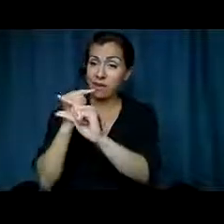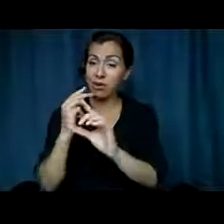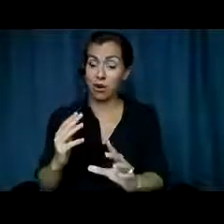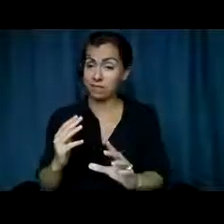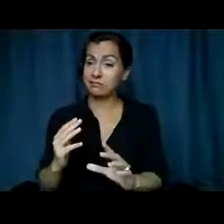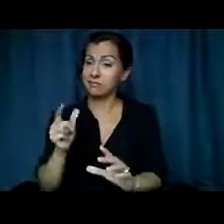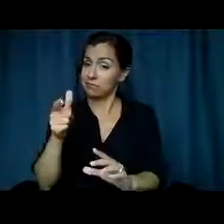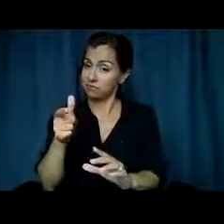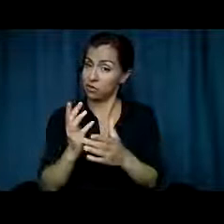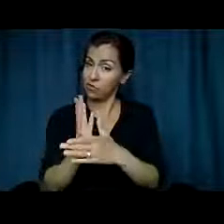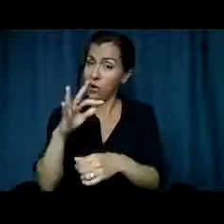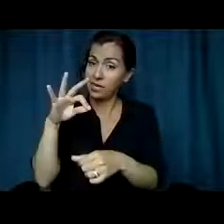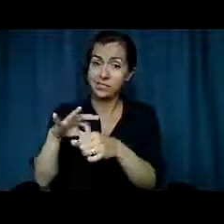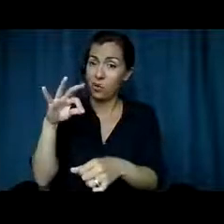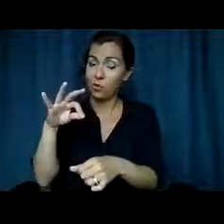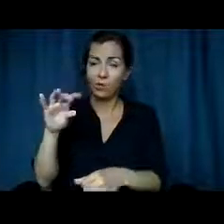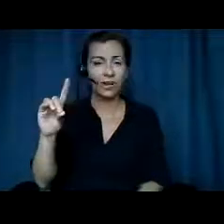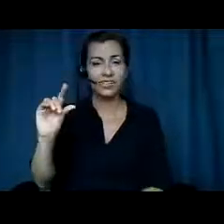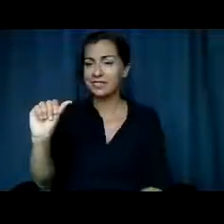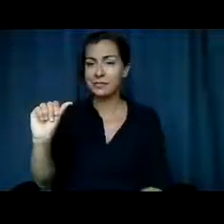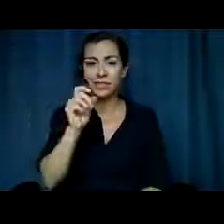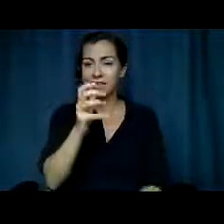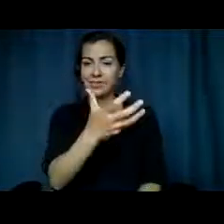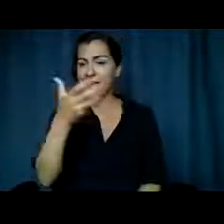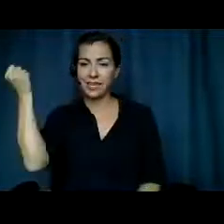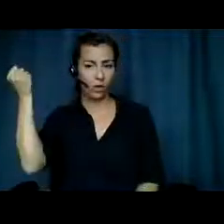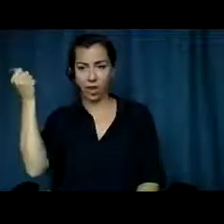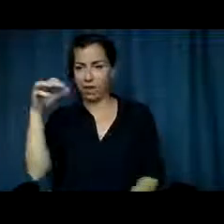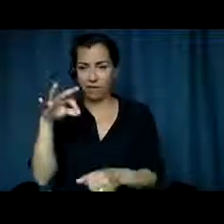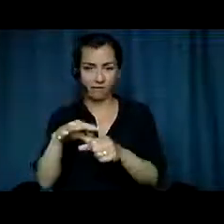That often does not happen and there's not great follow-through on that.